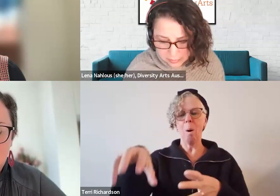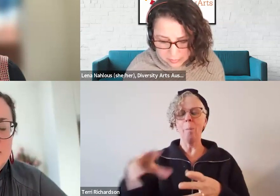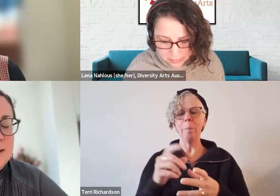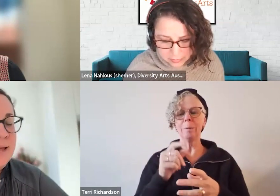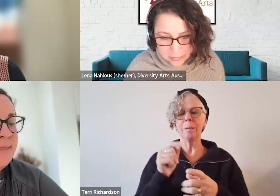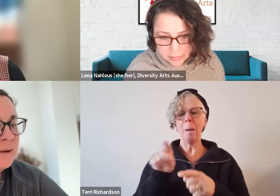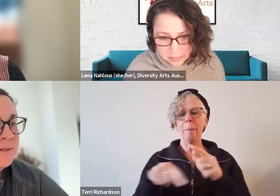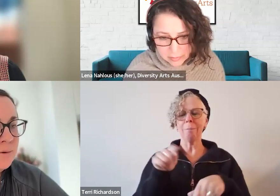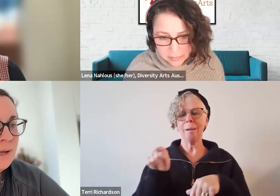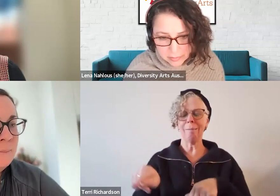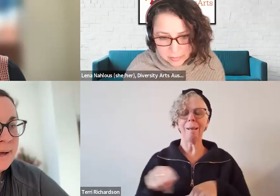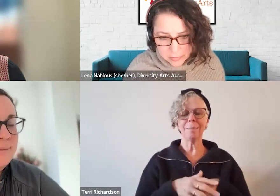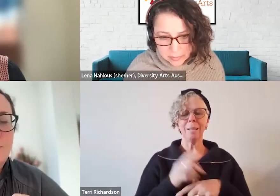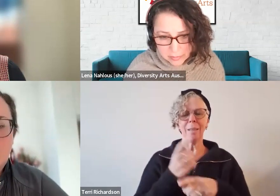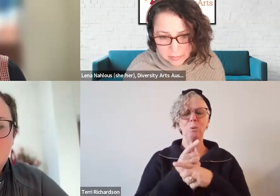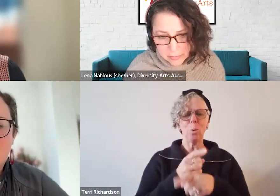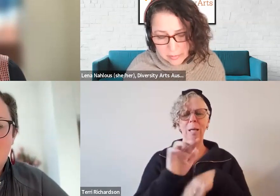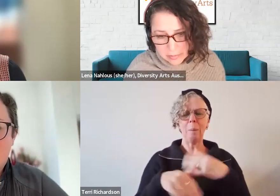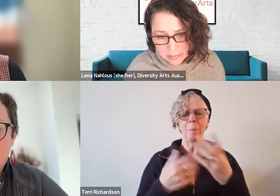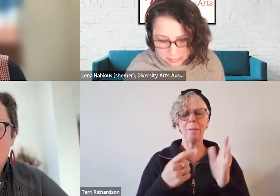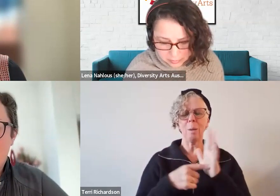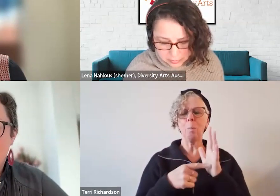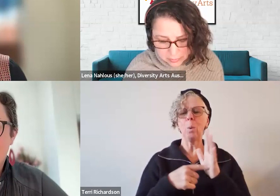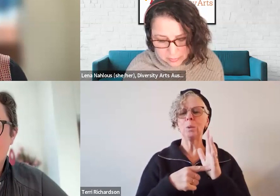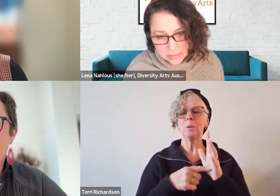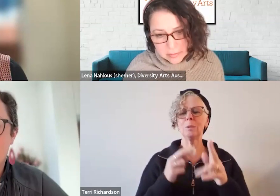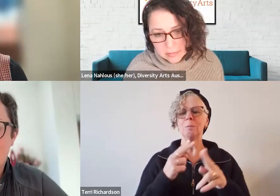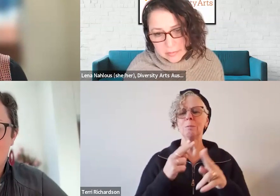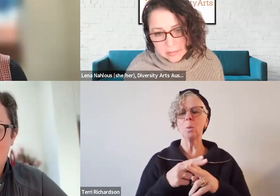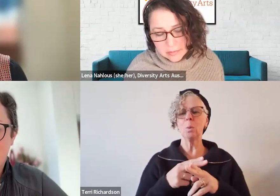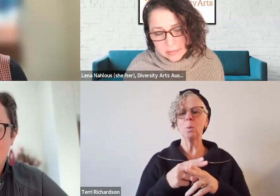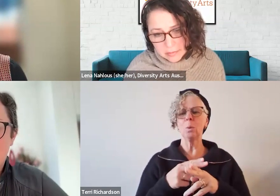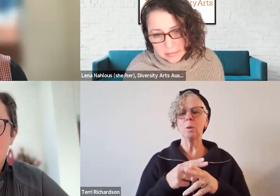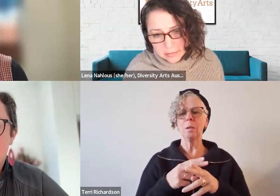And they were talking about the importance of frontrunners.